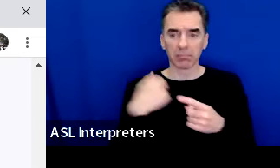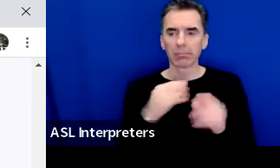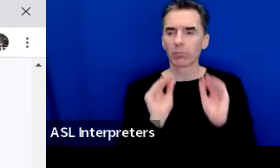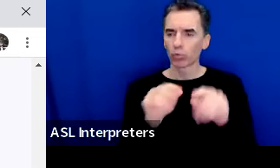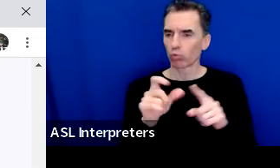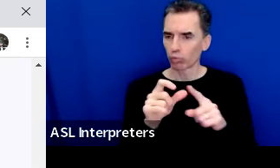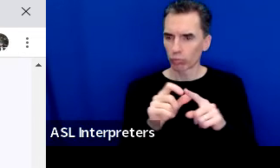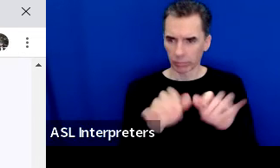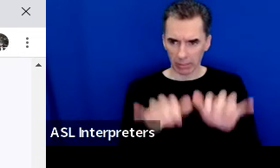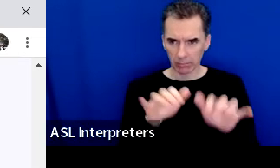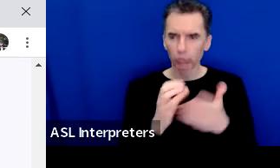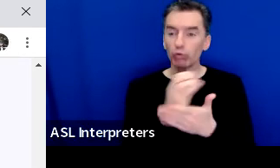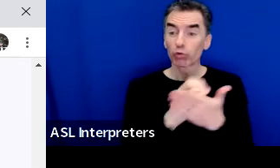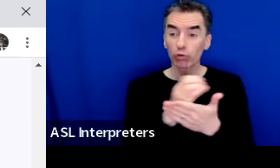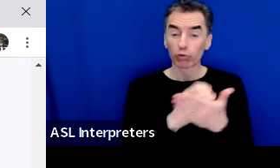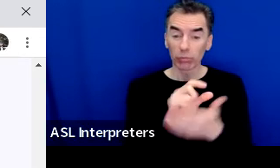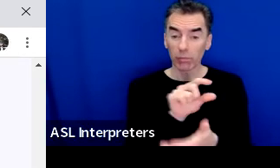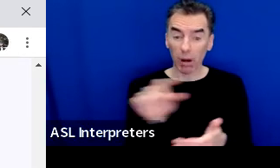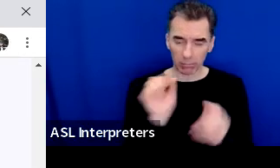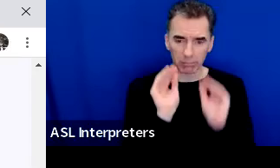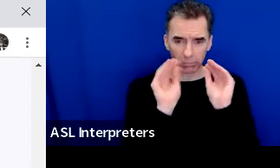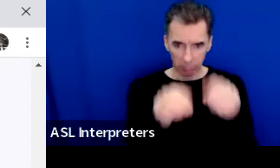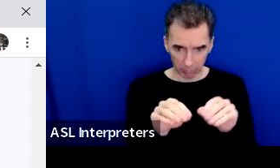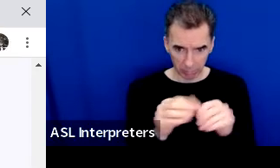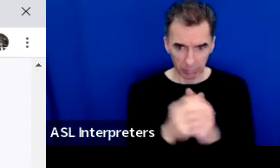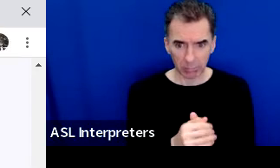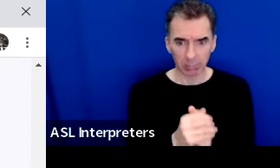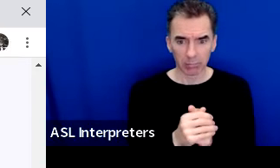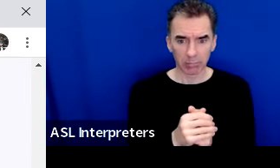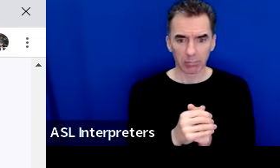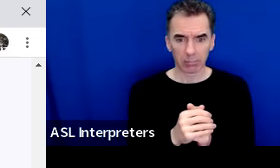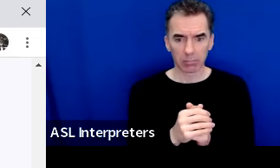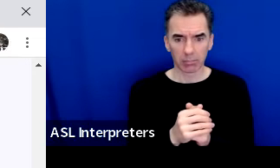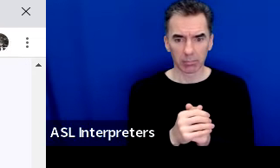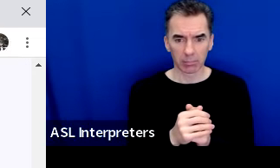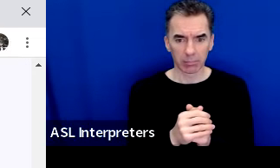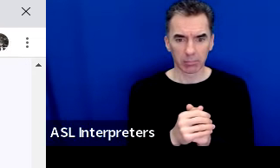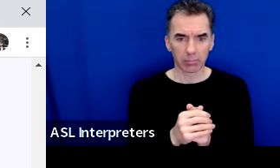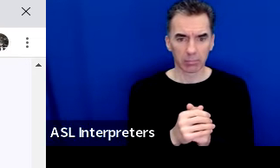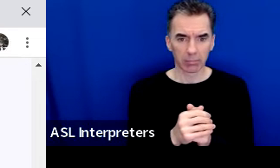In the search bar. And.